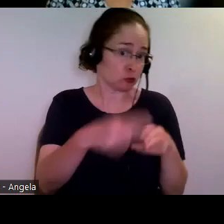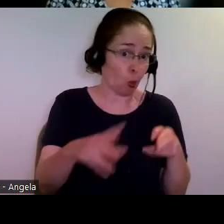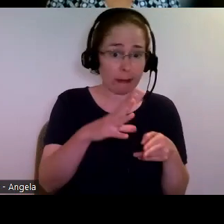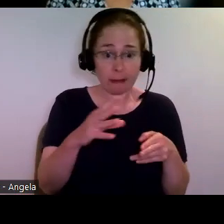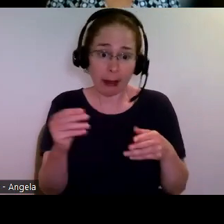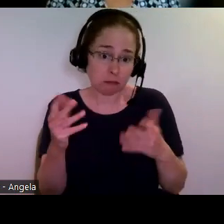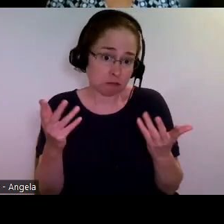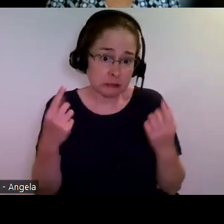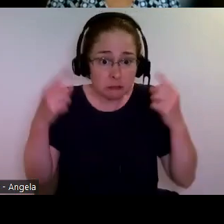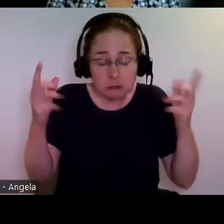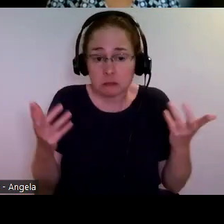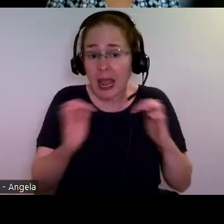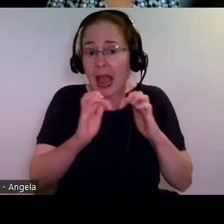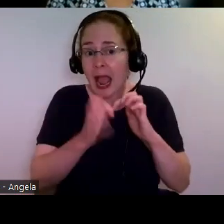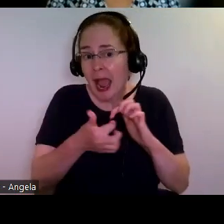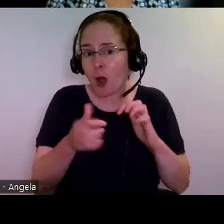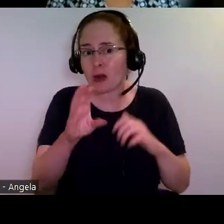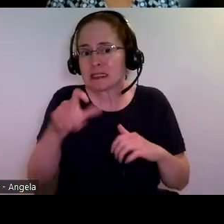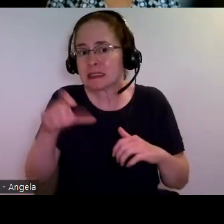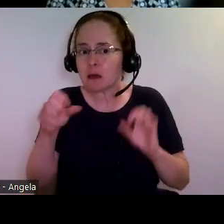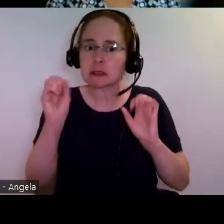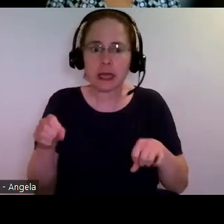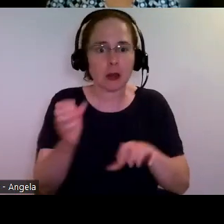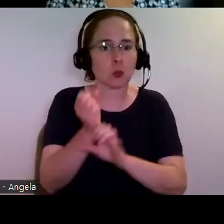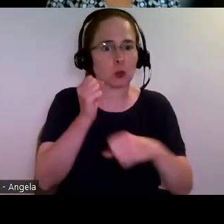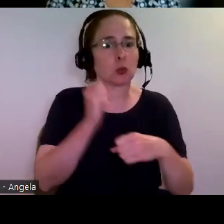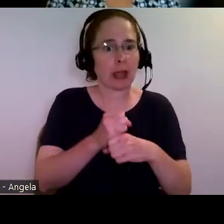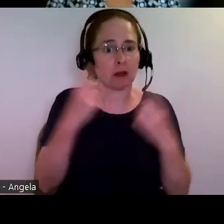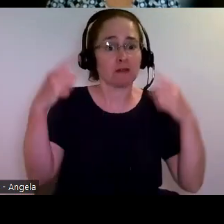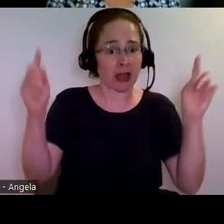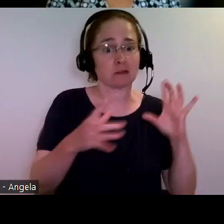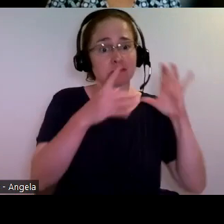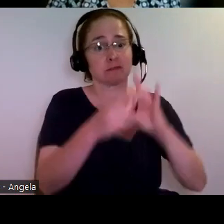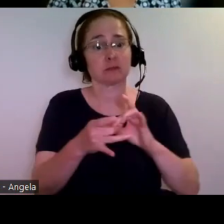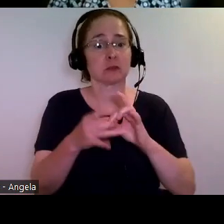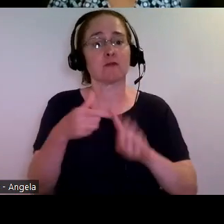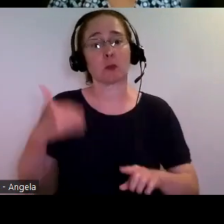effective outreach to youth with disabilities from minority group, minority backgrounds. Next slide.